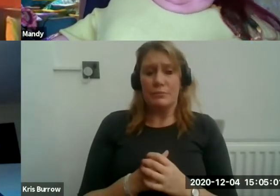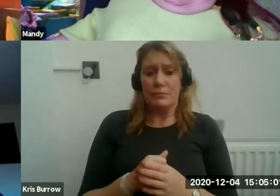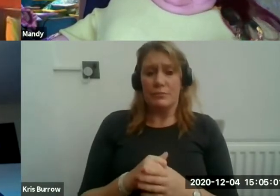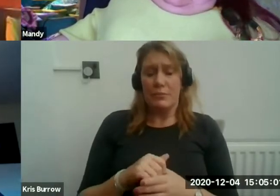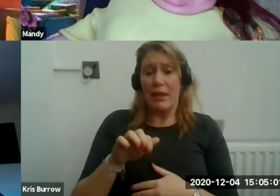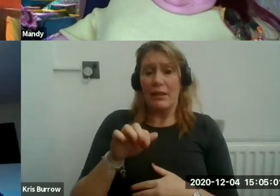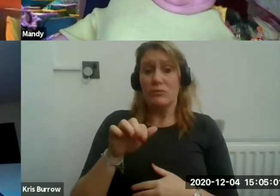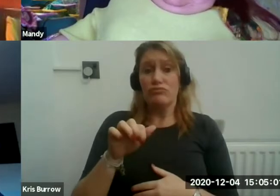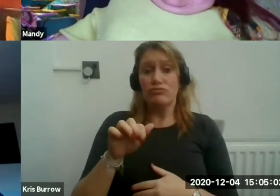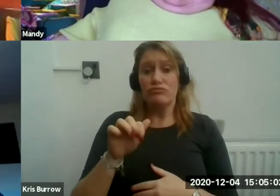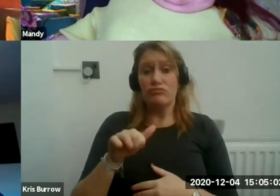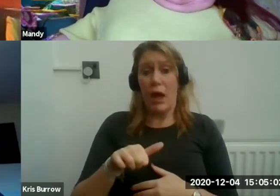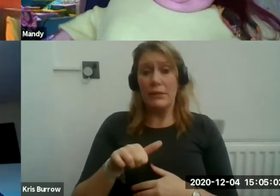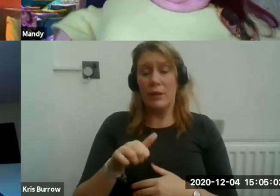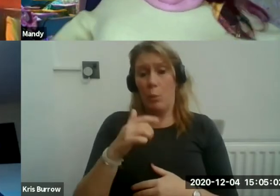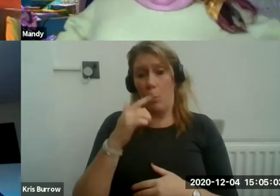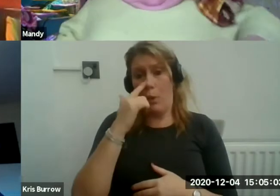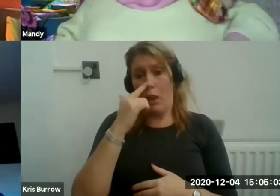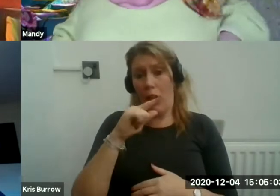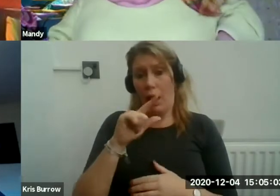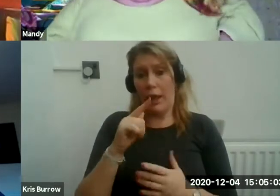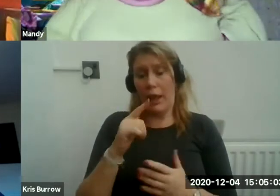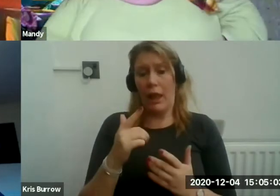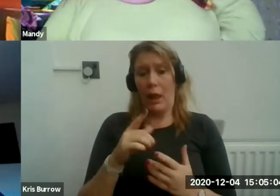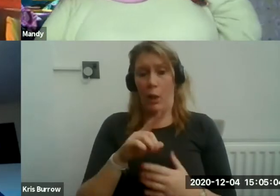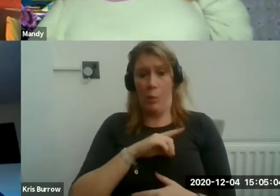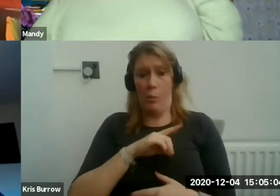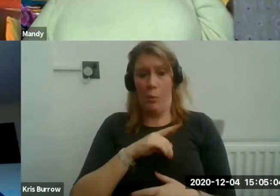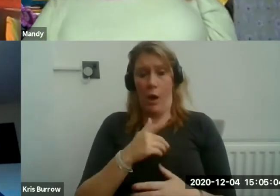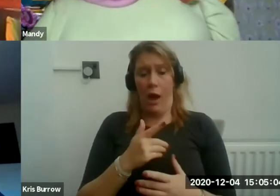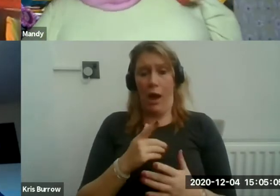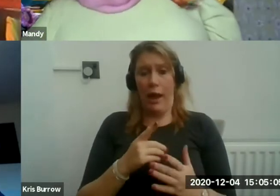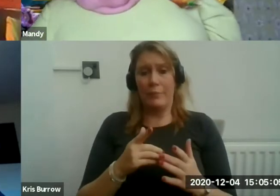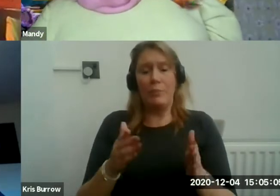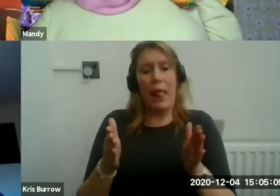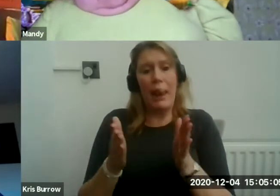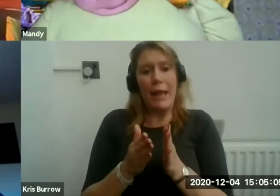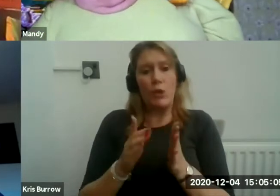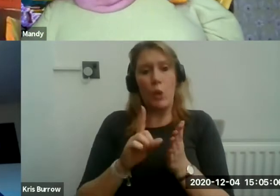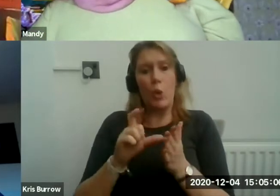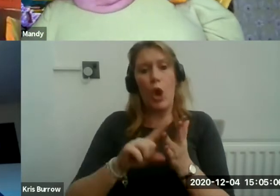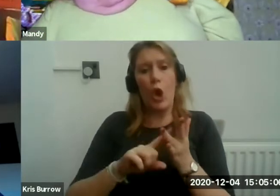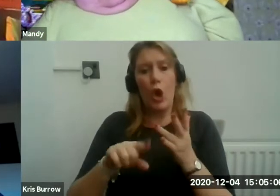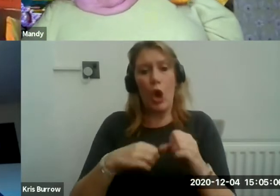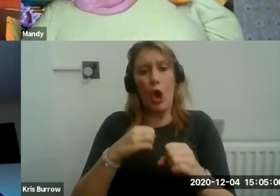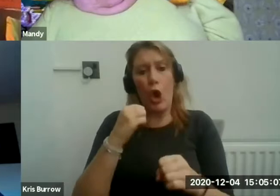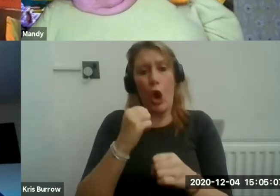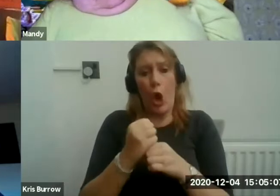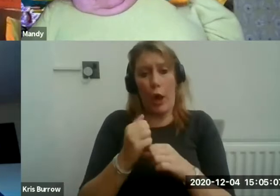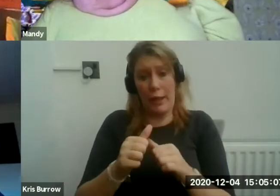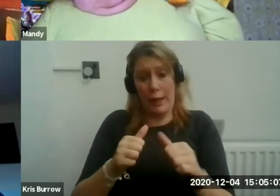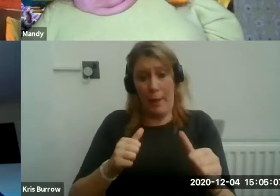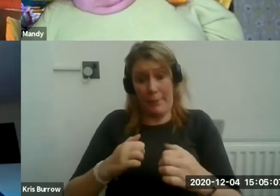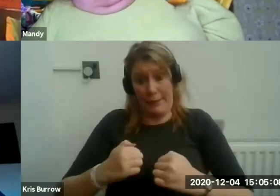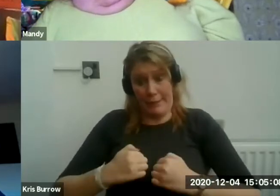enough to receive Little Cog, the company, that I am artistic director of, received